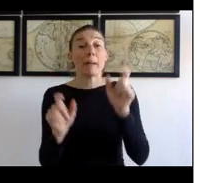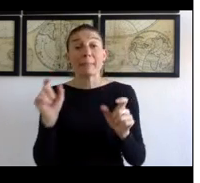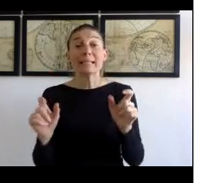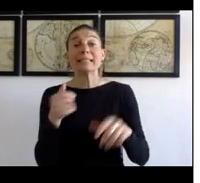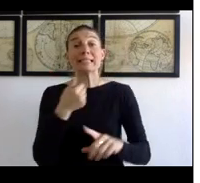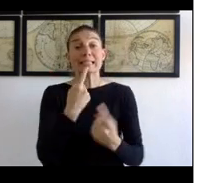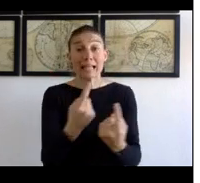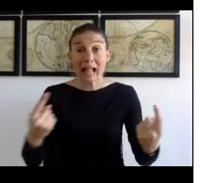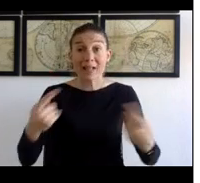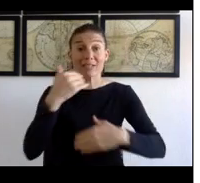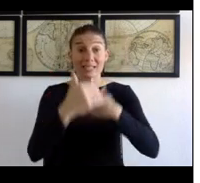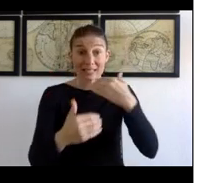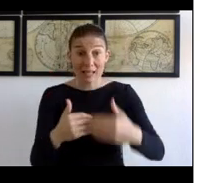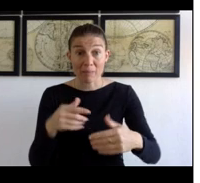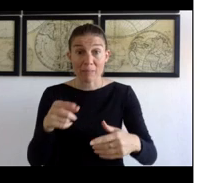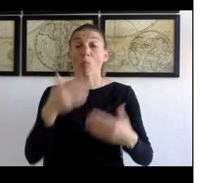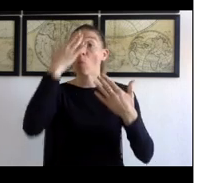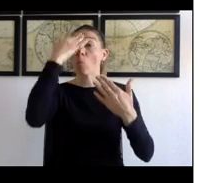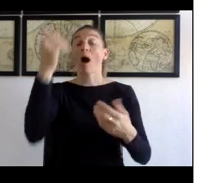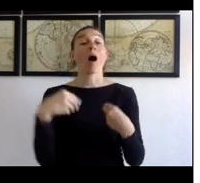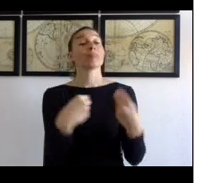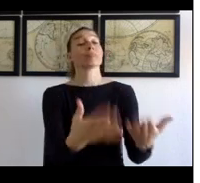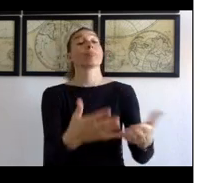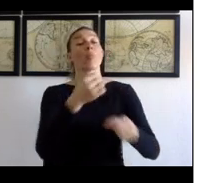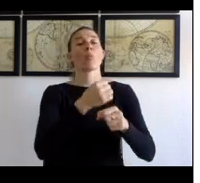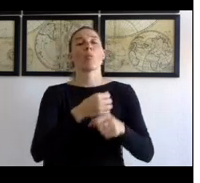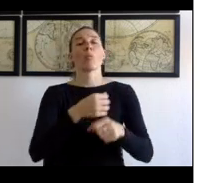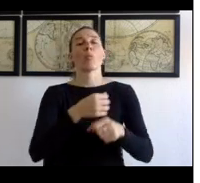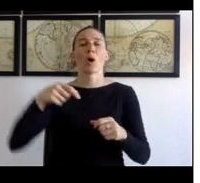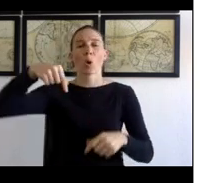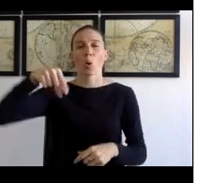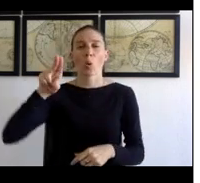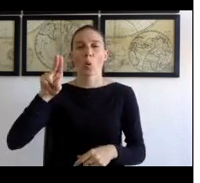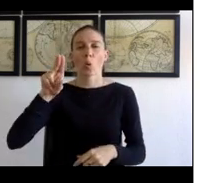based on the Government quota system, but they're operating well in their job